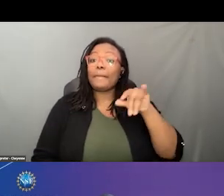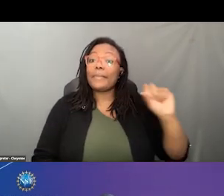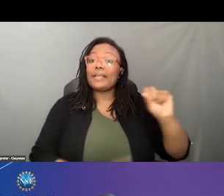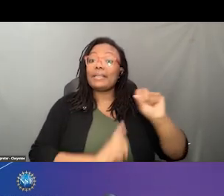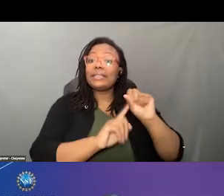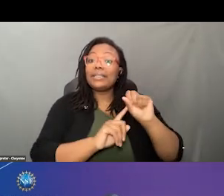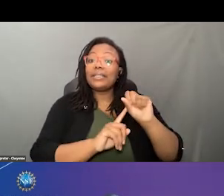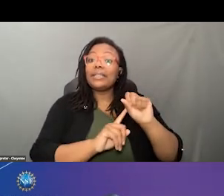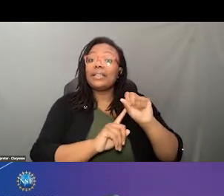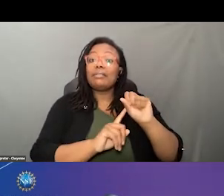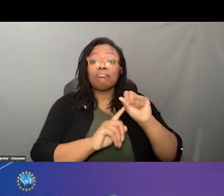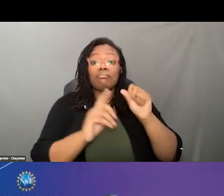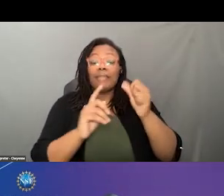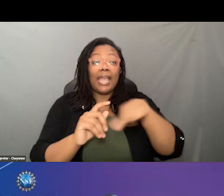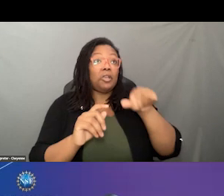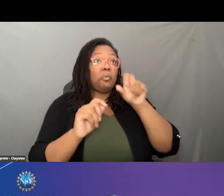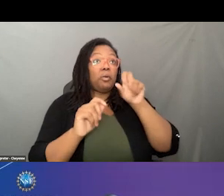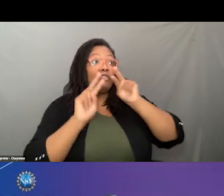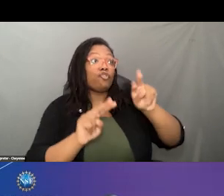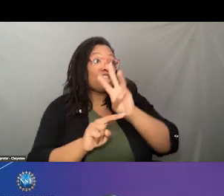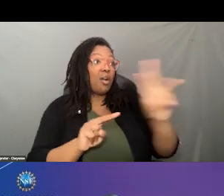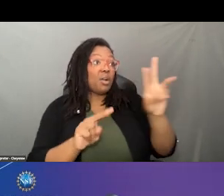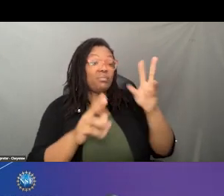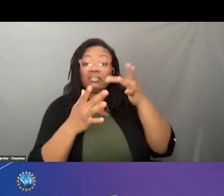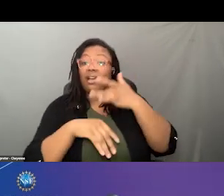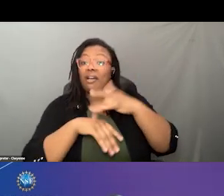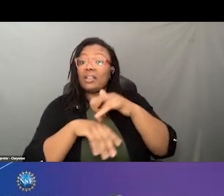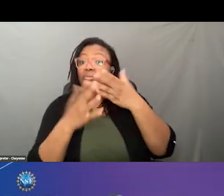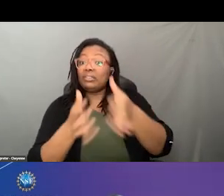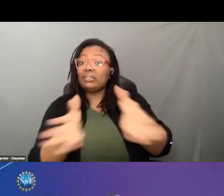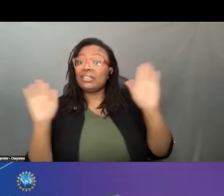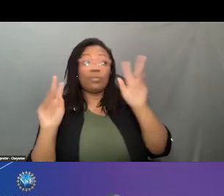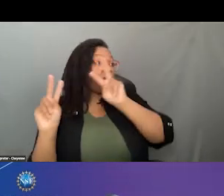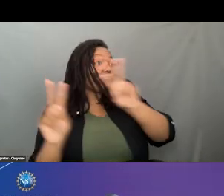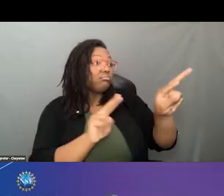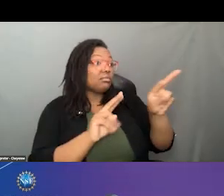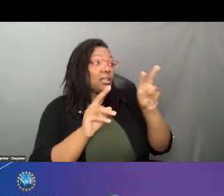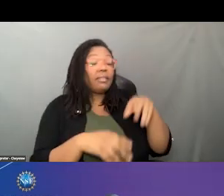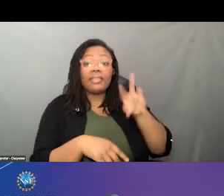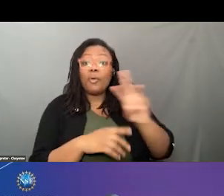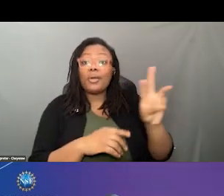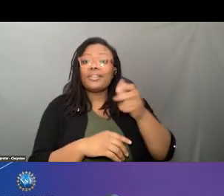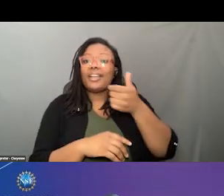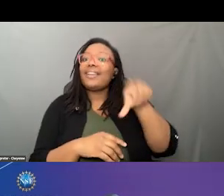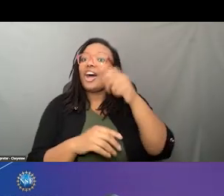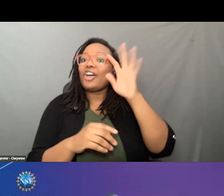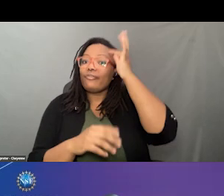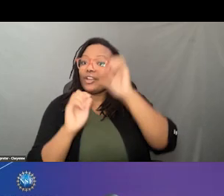FAPIIS is a publicly facing website that's available to the general public as well as other federal agencies.